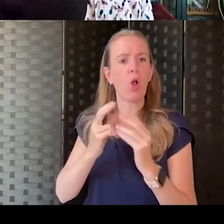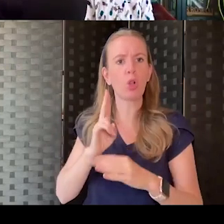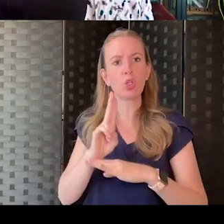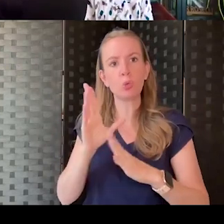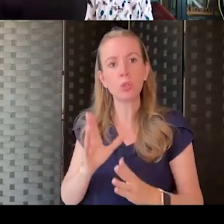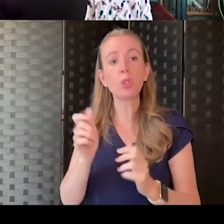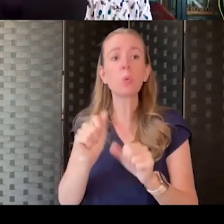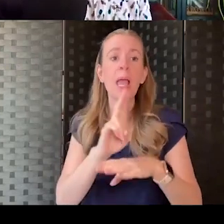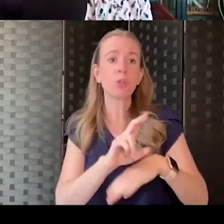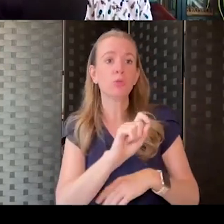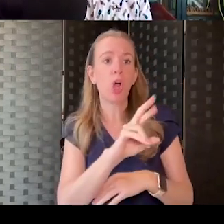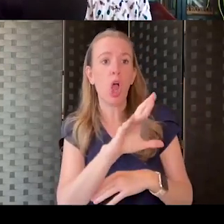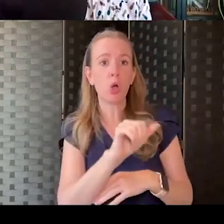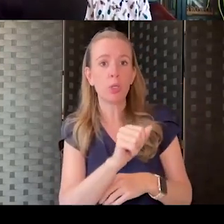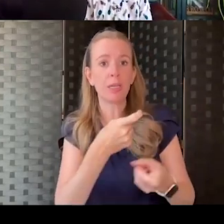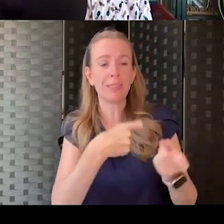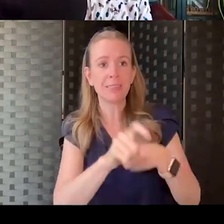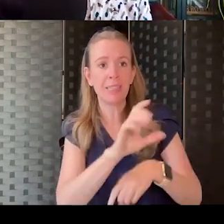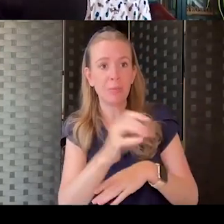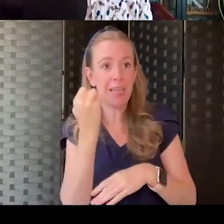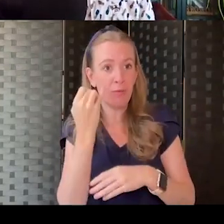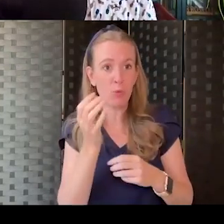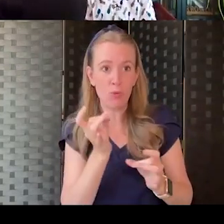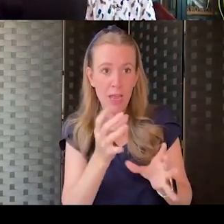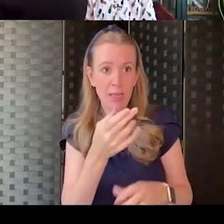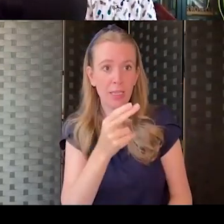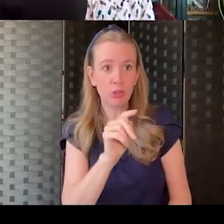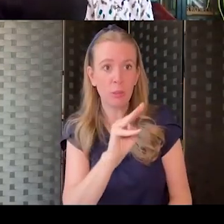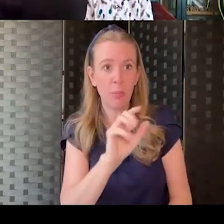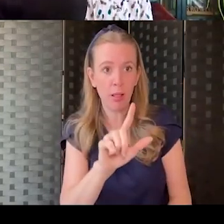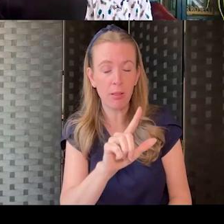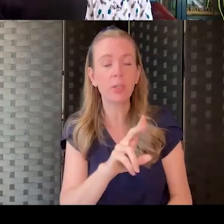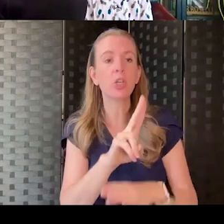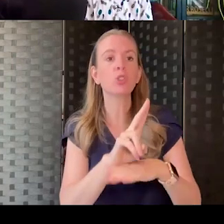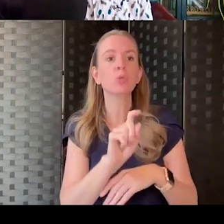the caption if you hate HTML. Using ARIA labelledby pointing to the